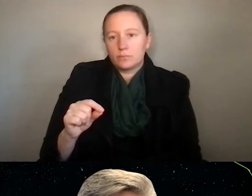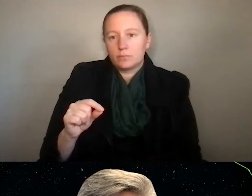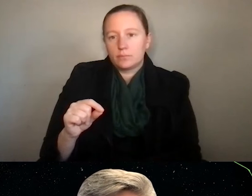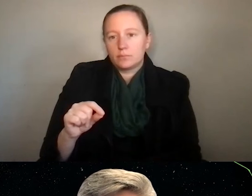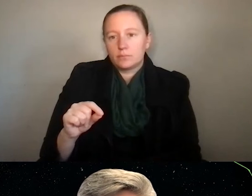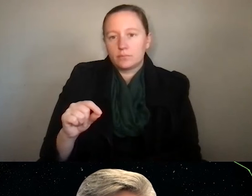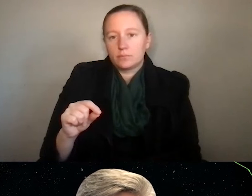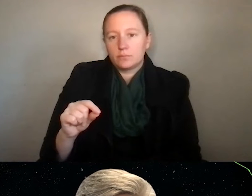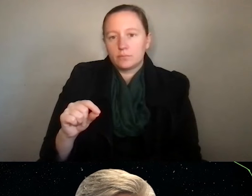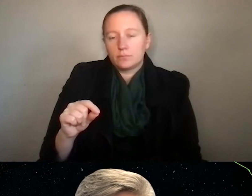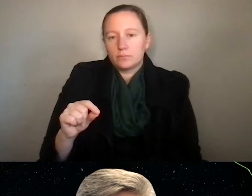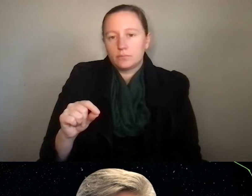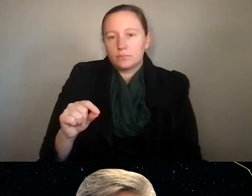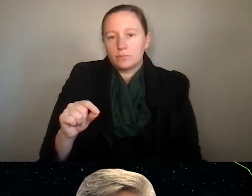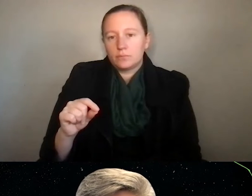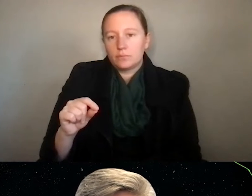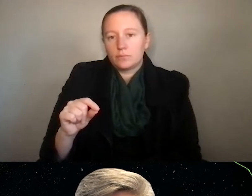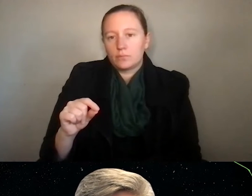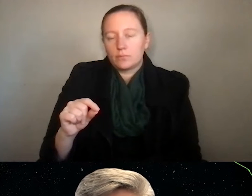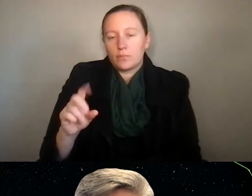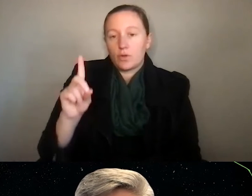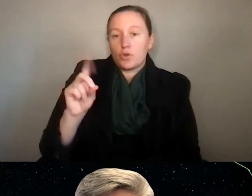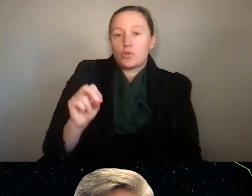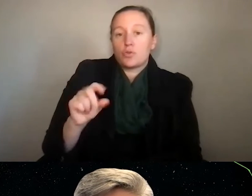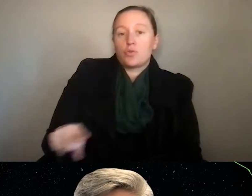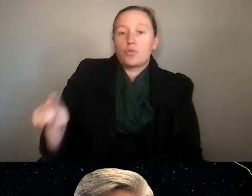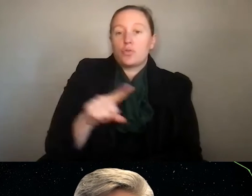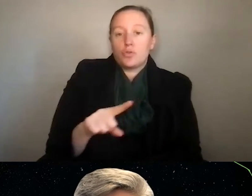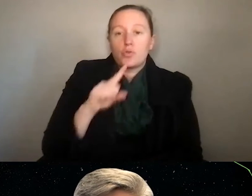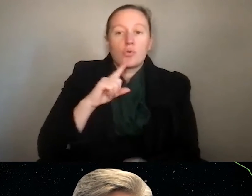First is, do you the reviewers expect that proposals will